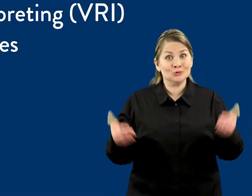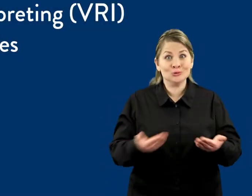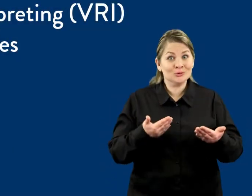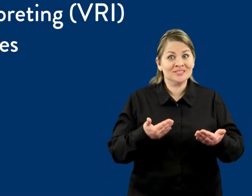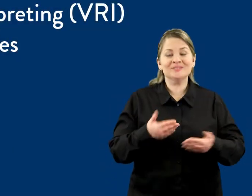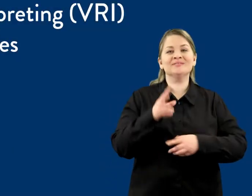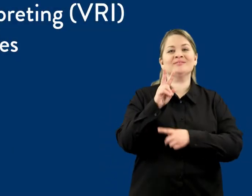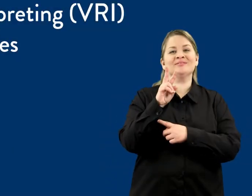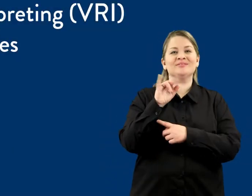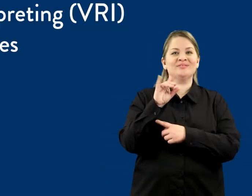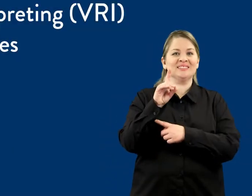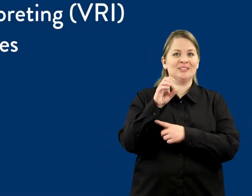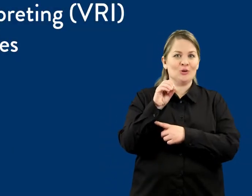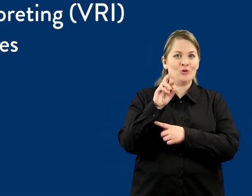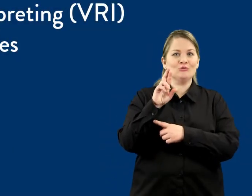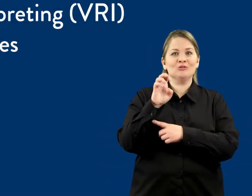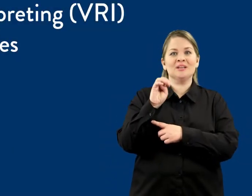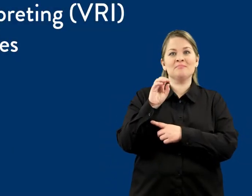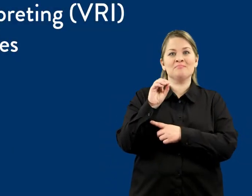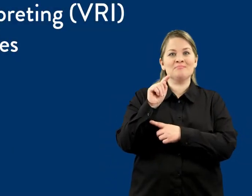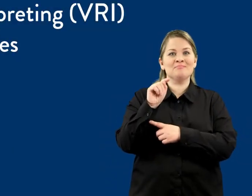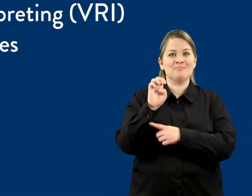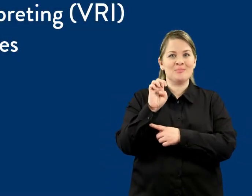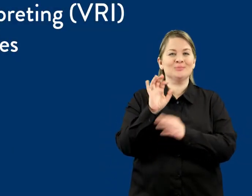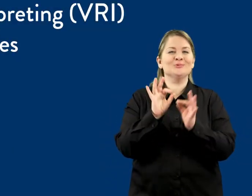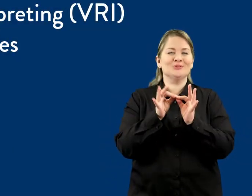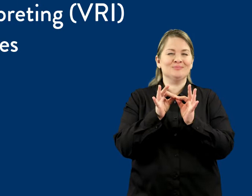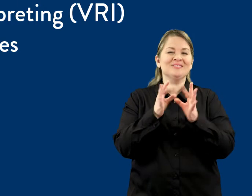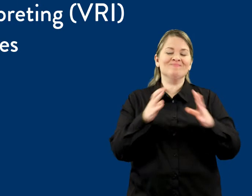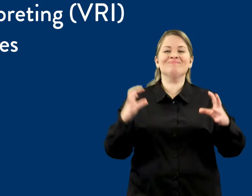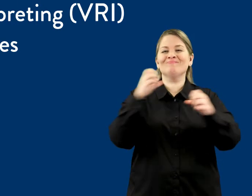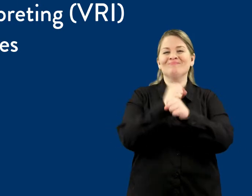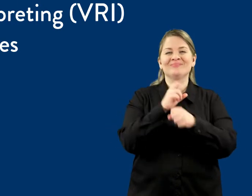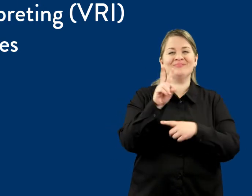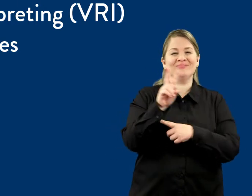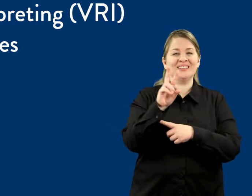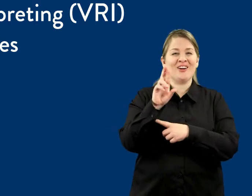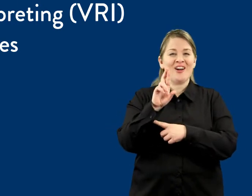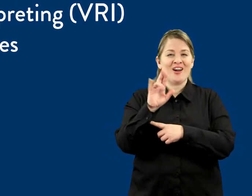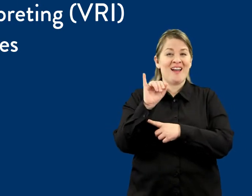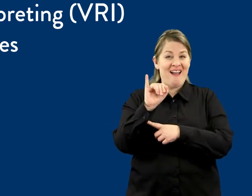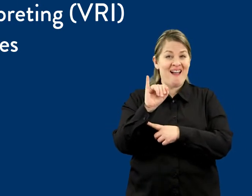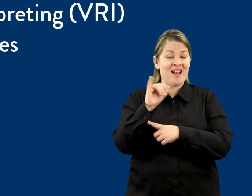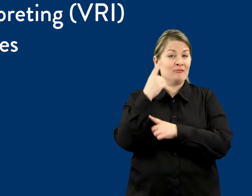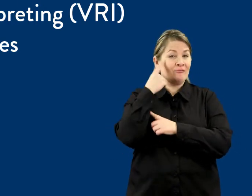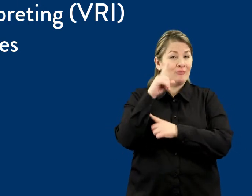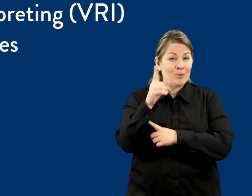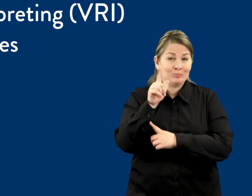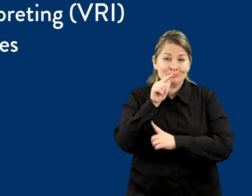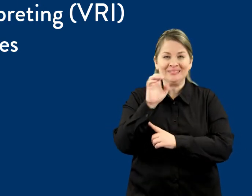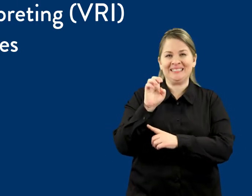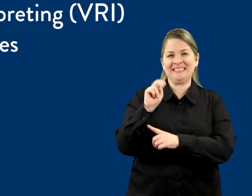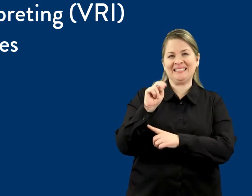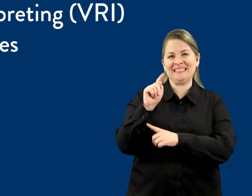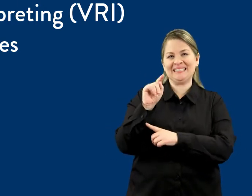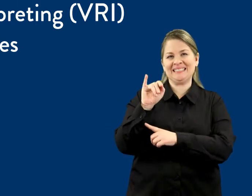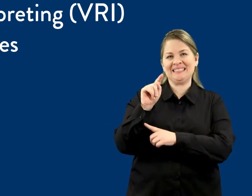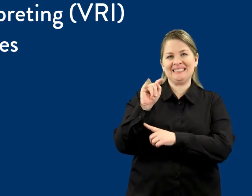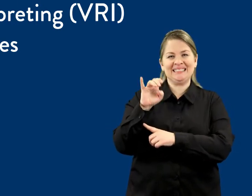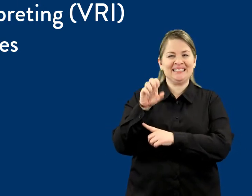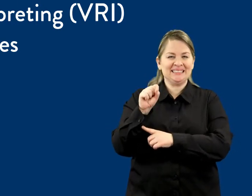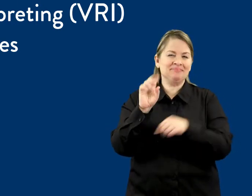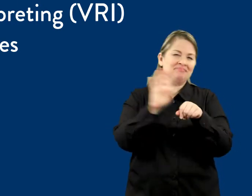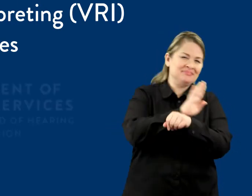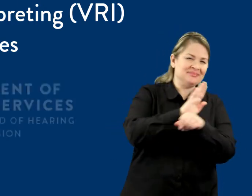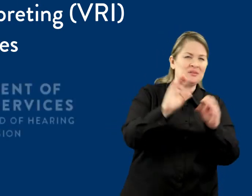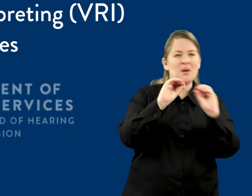Introduction to Video Remote Interpreting or VRI for Entities